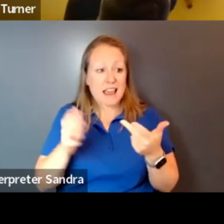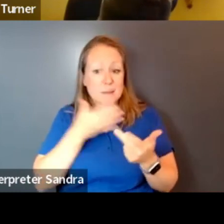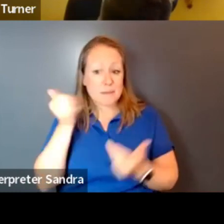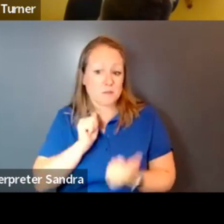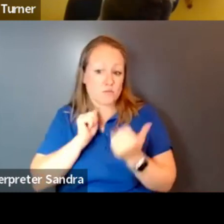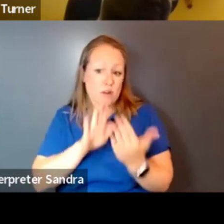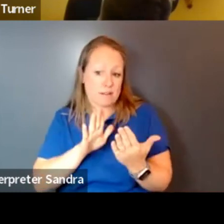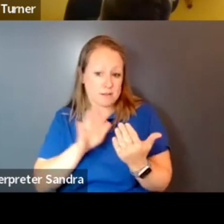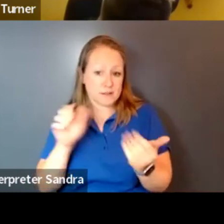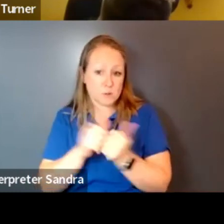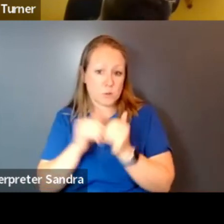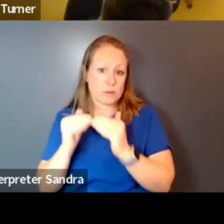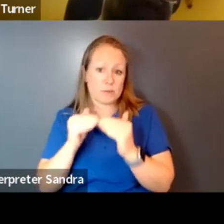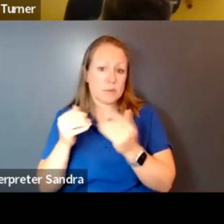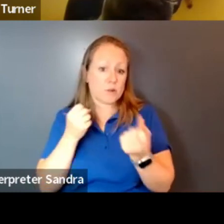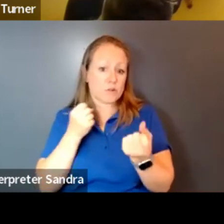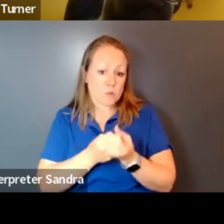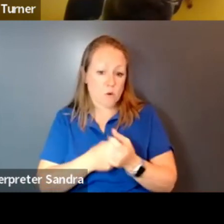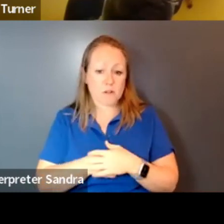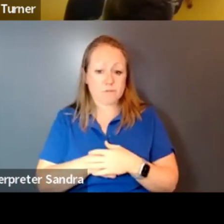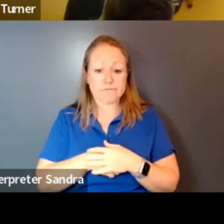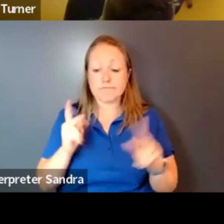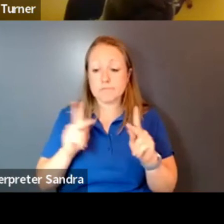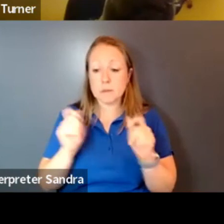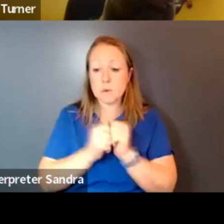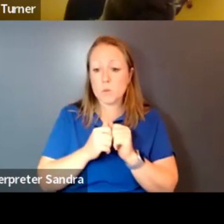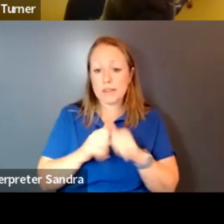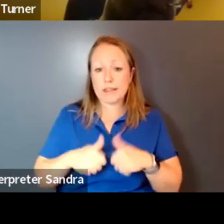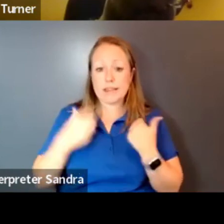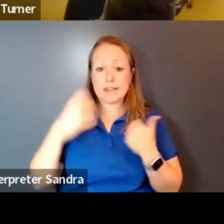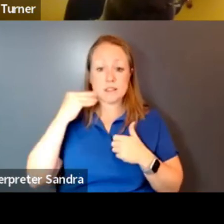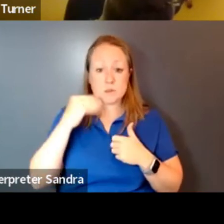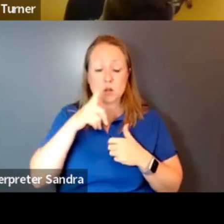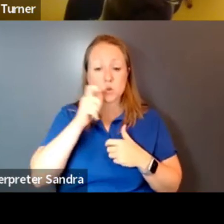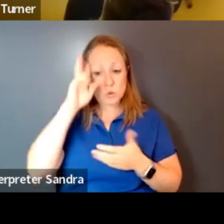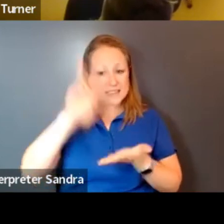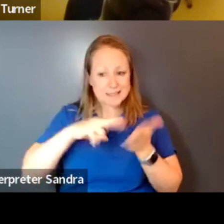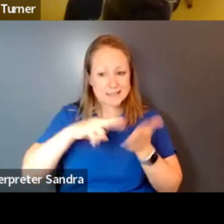and assistance. So people with lived experience, who intentionally use that lived experience in their paid